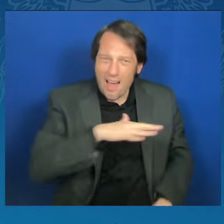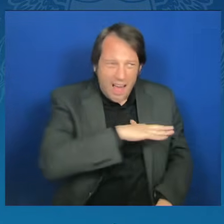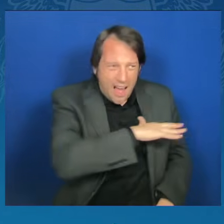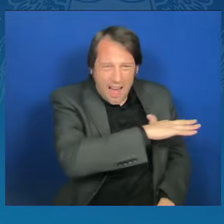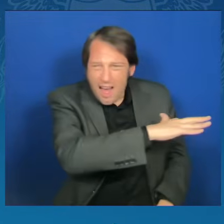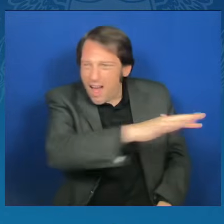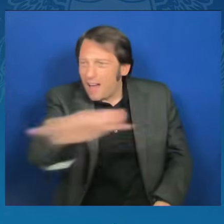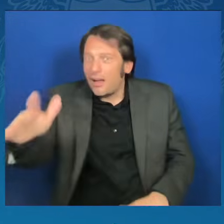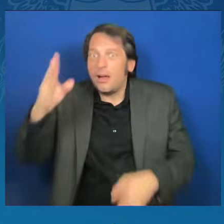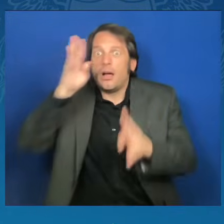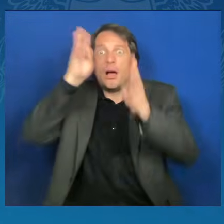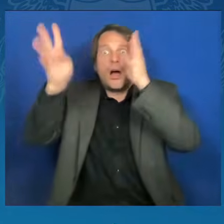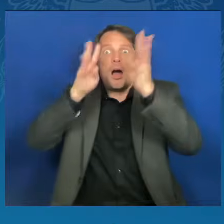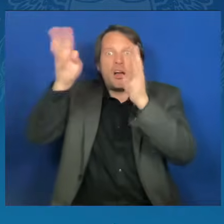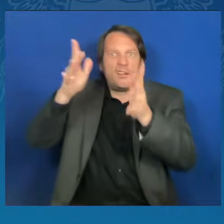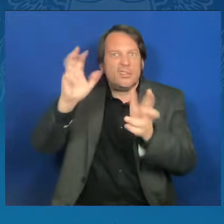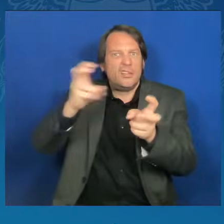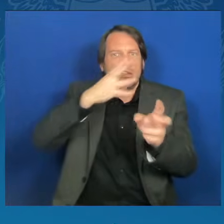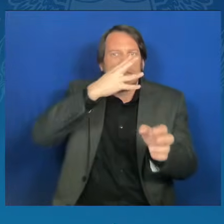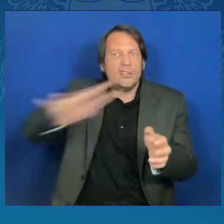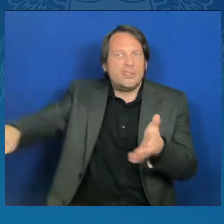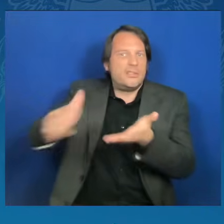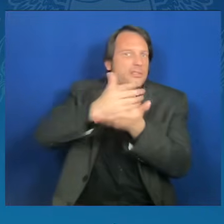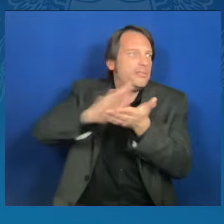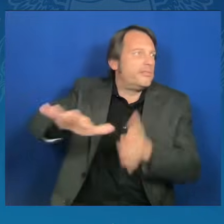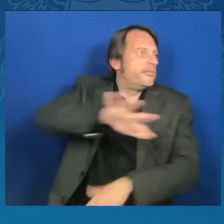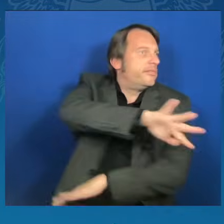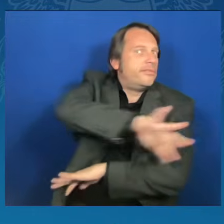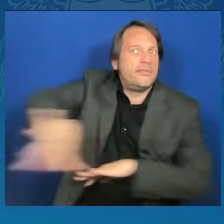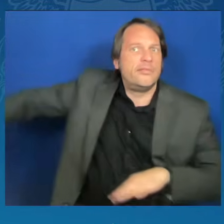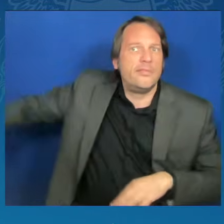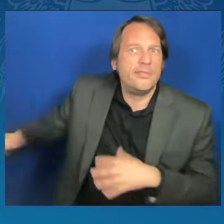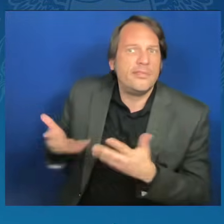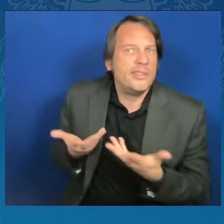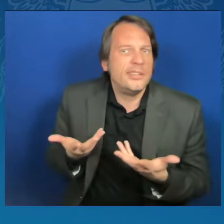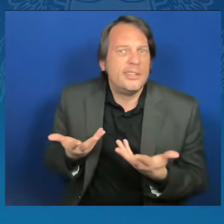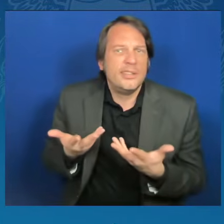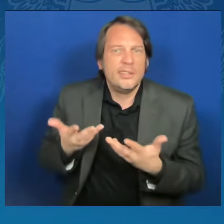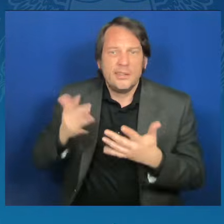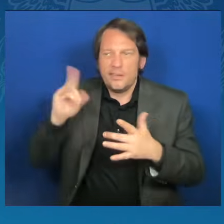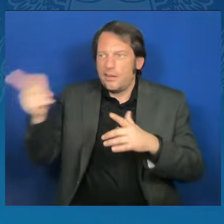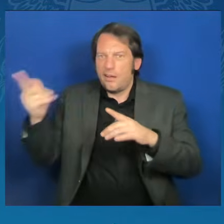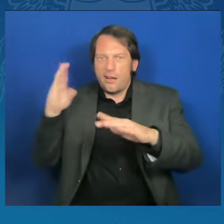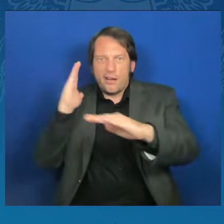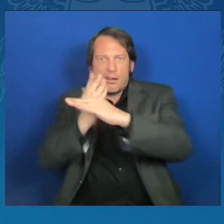We're taking on that challenge here in North Carolina. We've doubled the number of historically underutilized businesses.